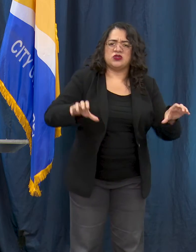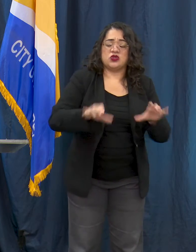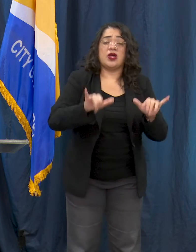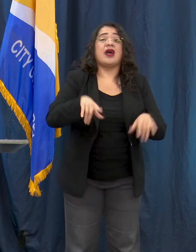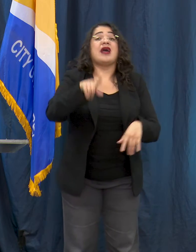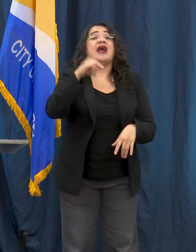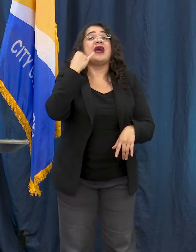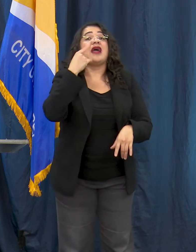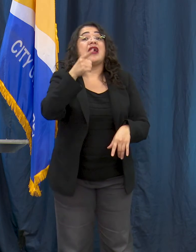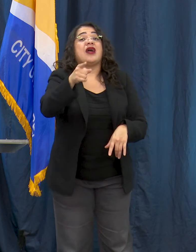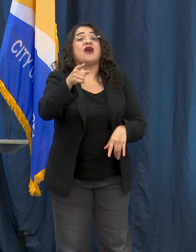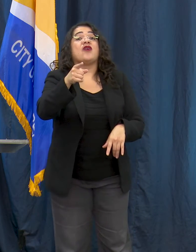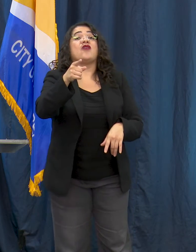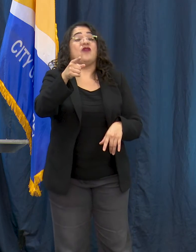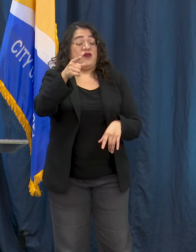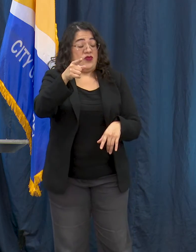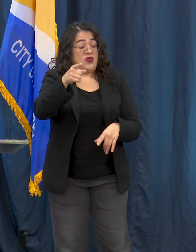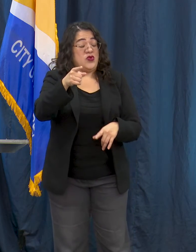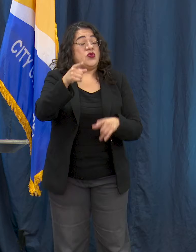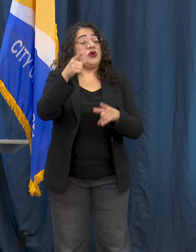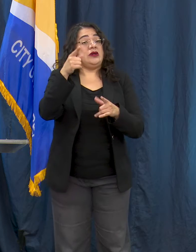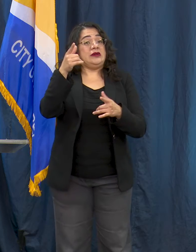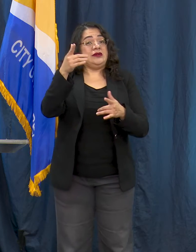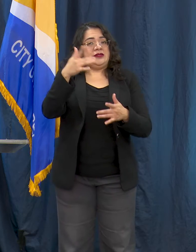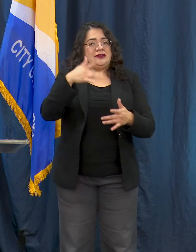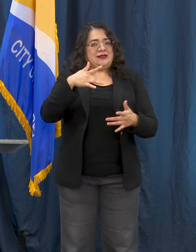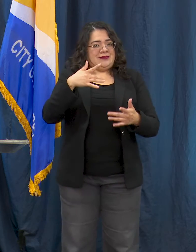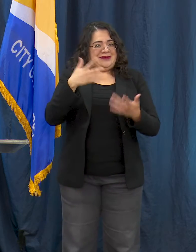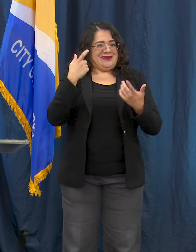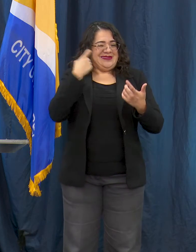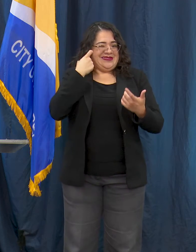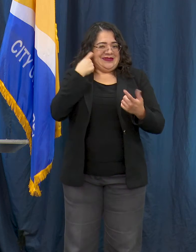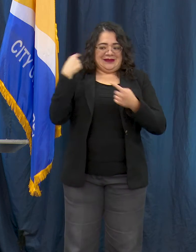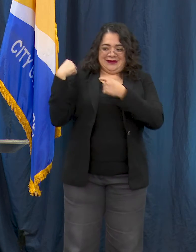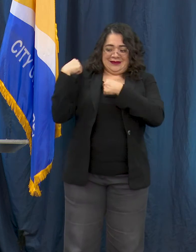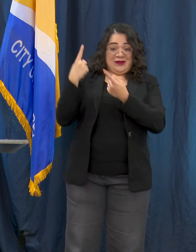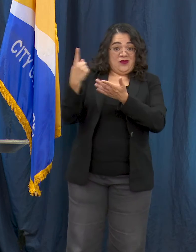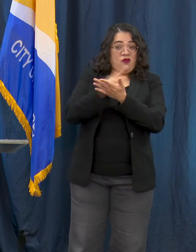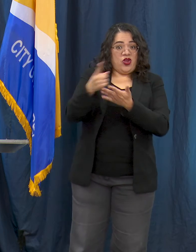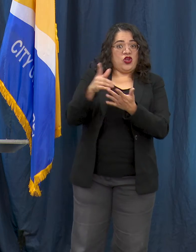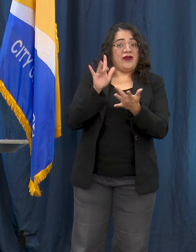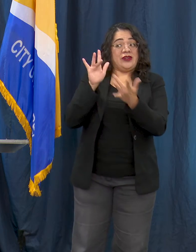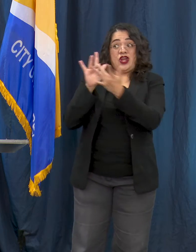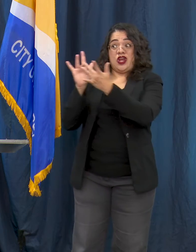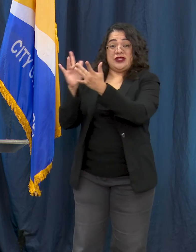nice list in your head about who you've been around and been around for some close contacts you can help share easily. The whole